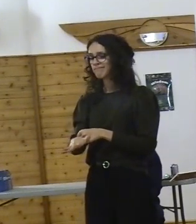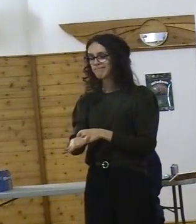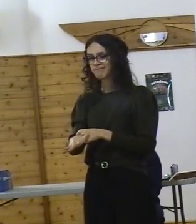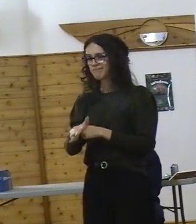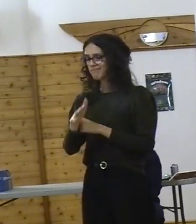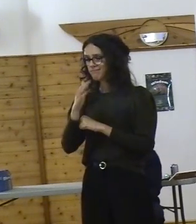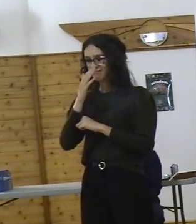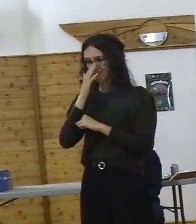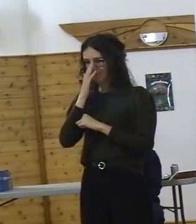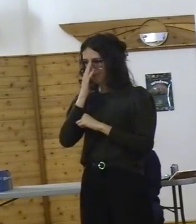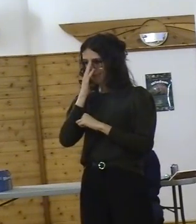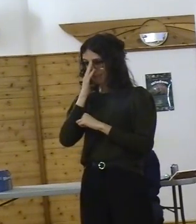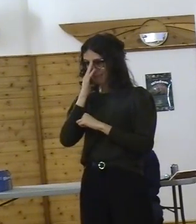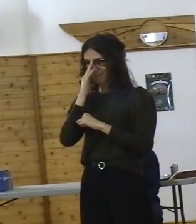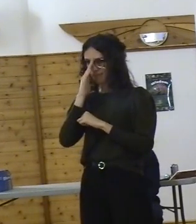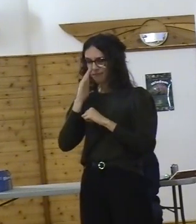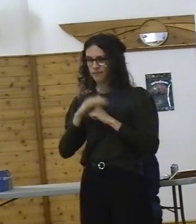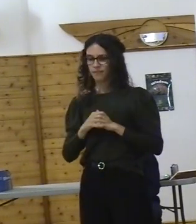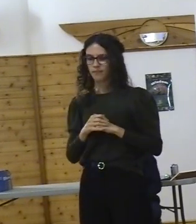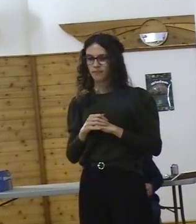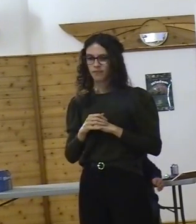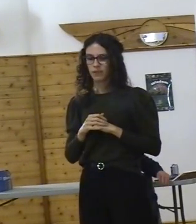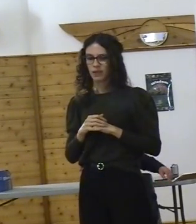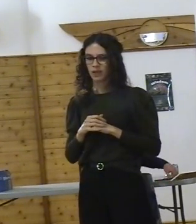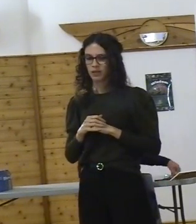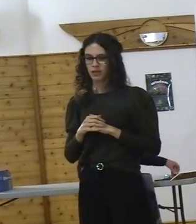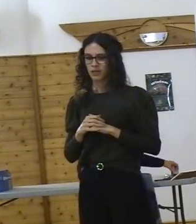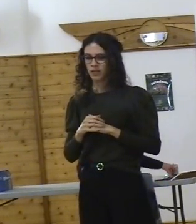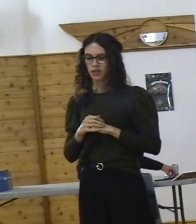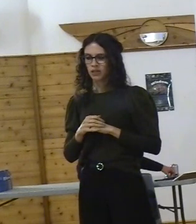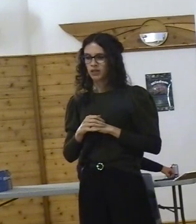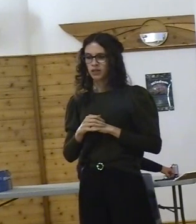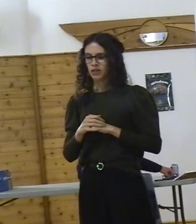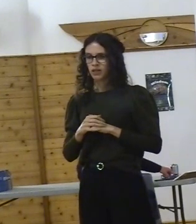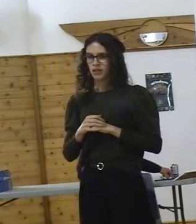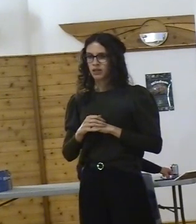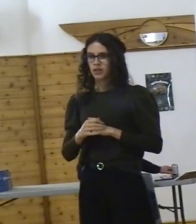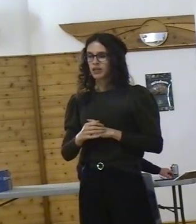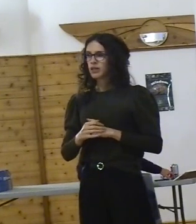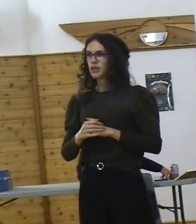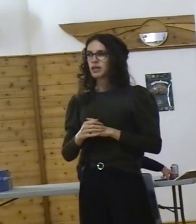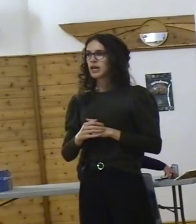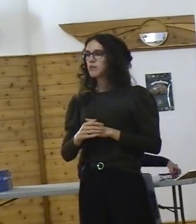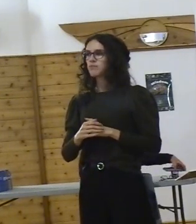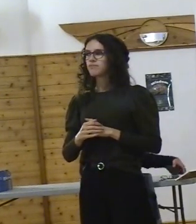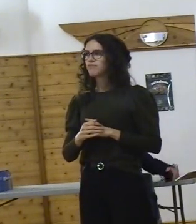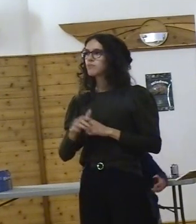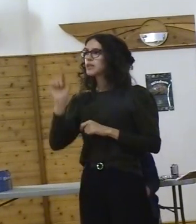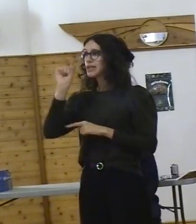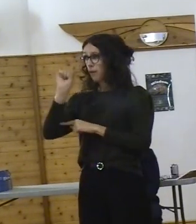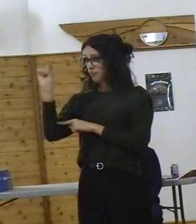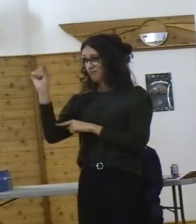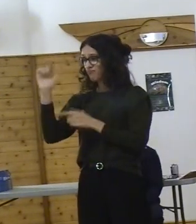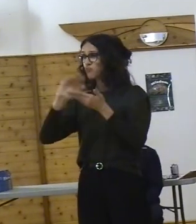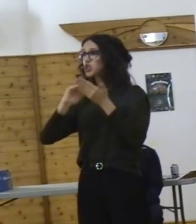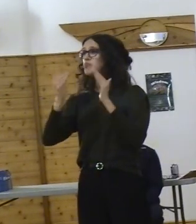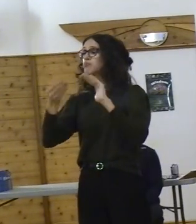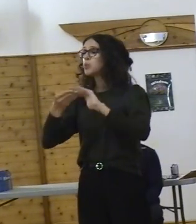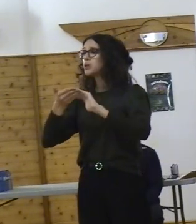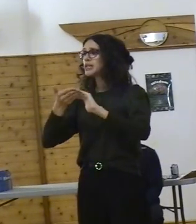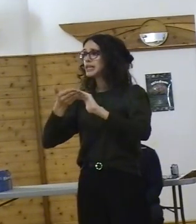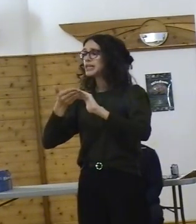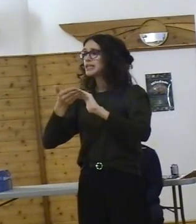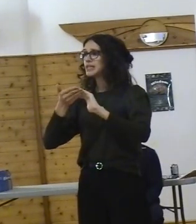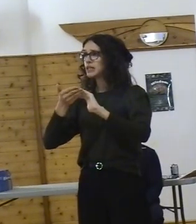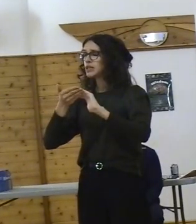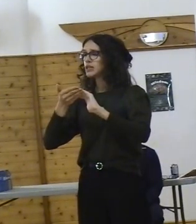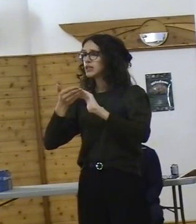These are the inquiry staff that are supposed to be listening to our stories about our loved ones.